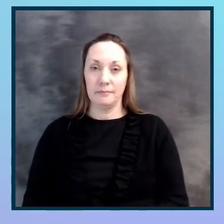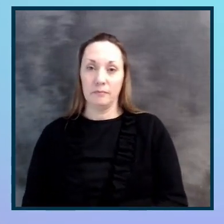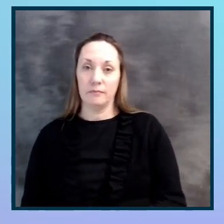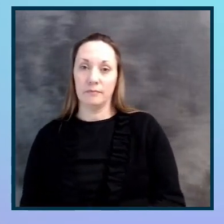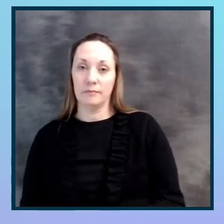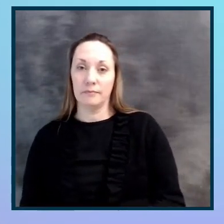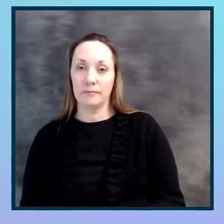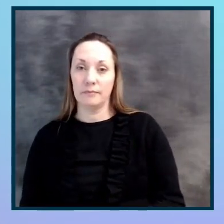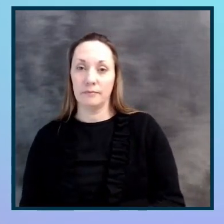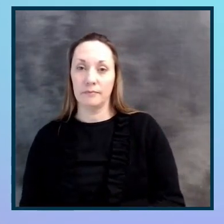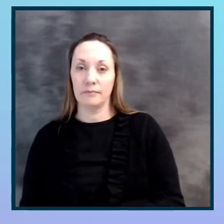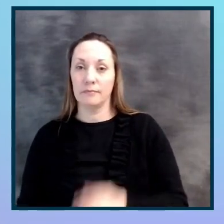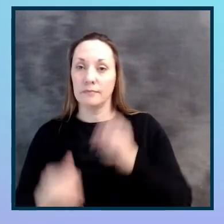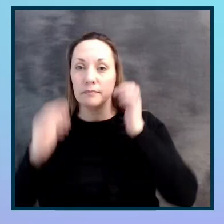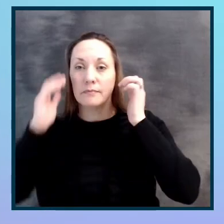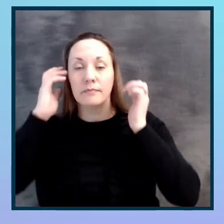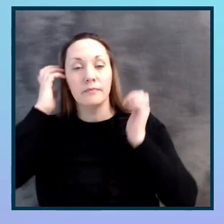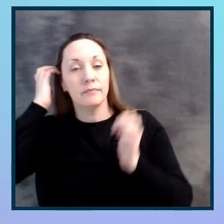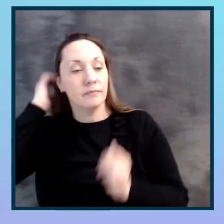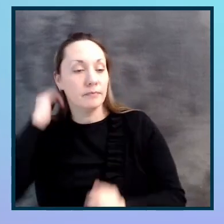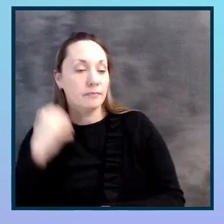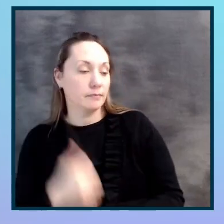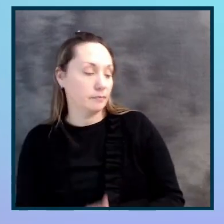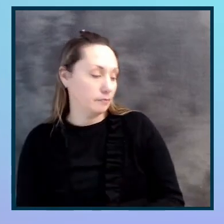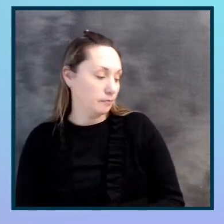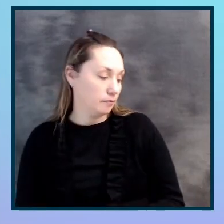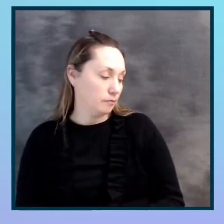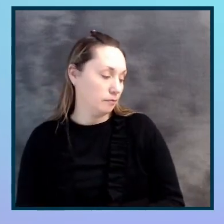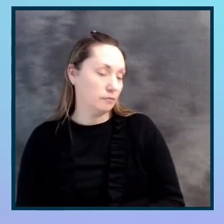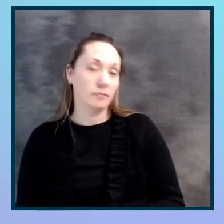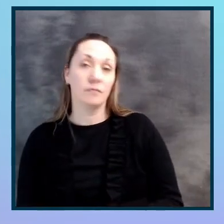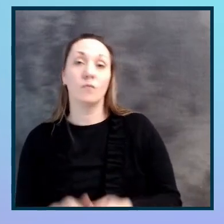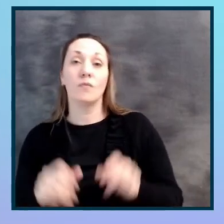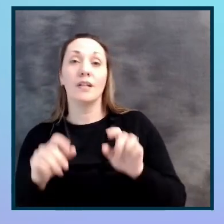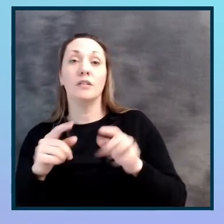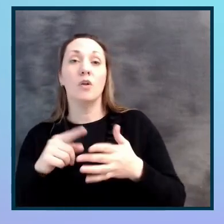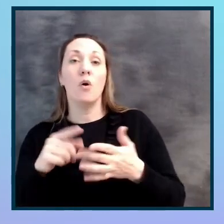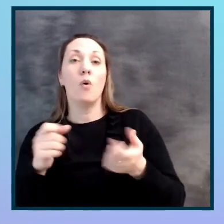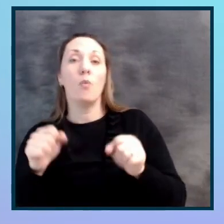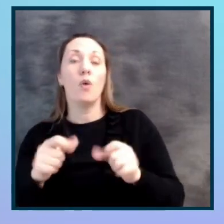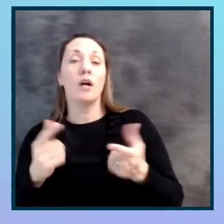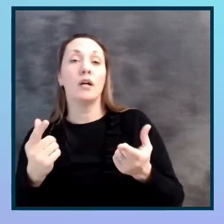First question here. What can be done to help designers design